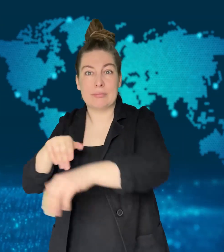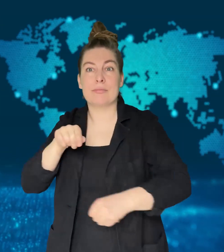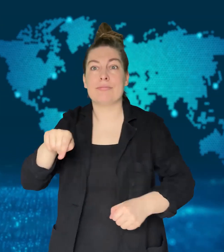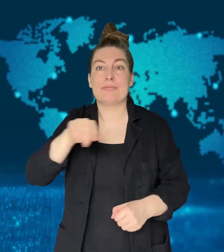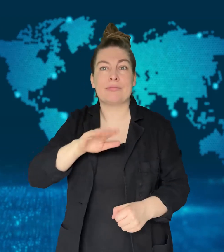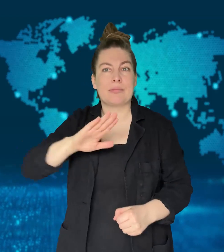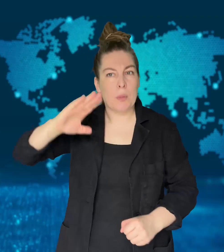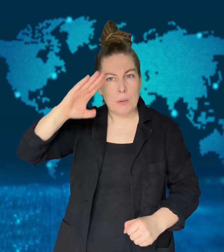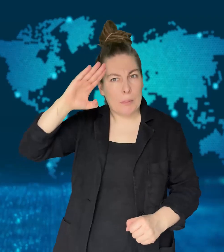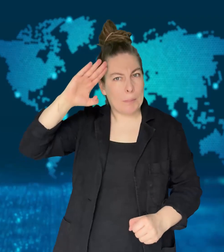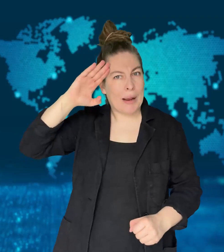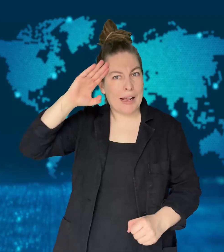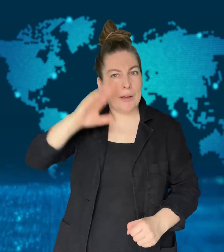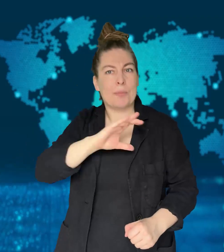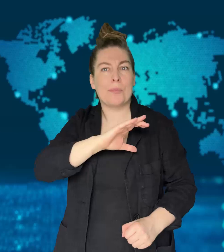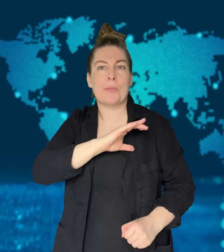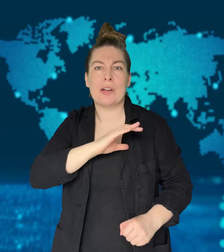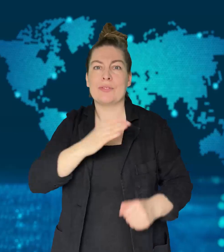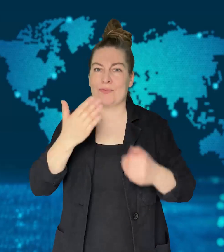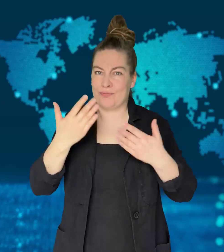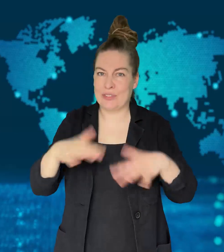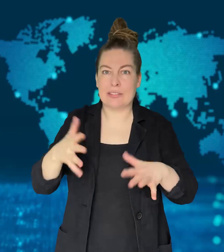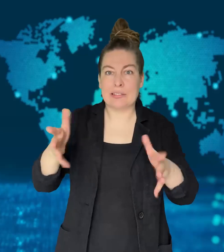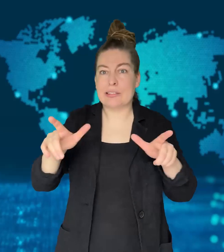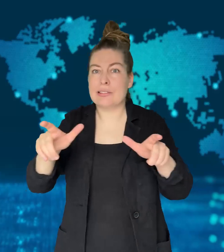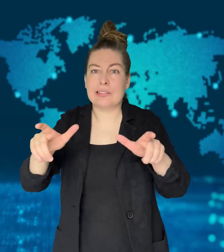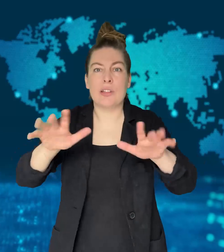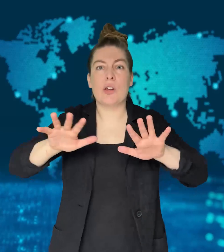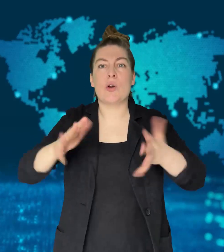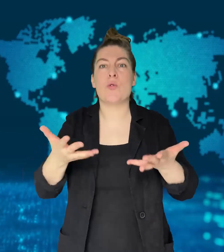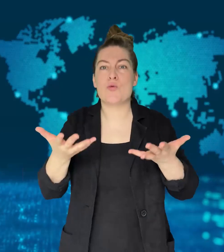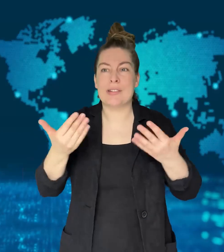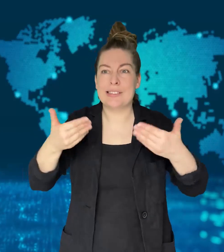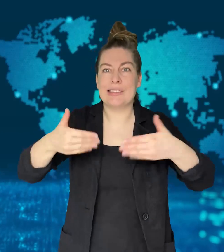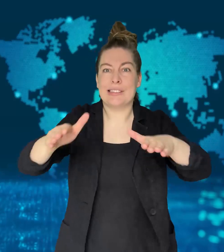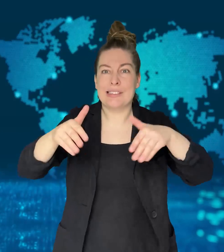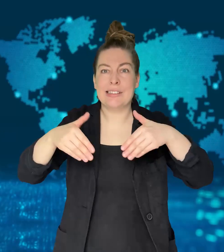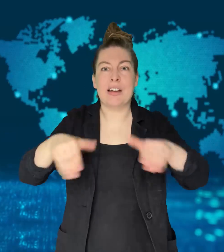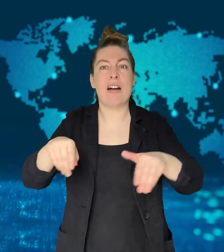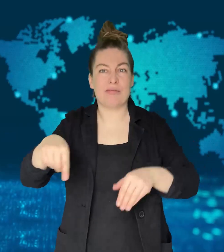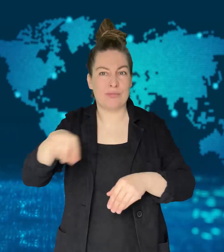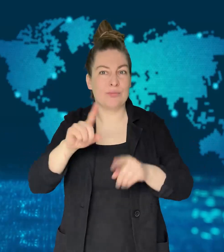police used tear gas, pepper spray,